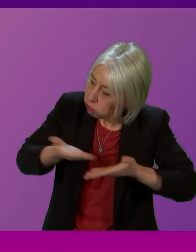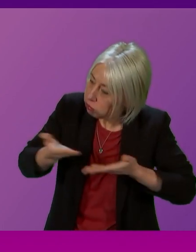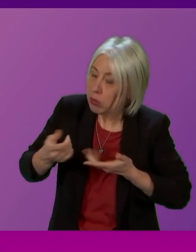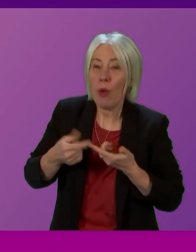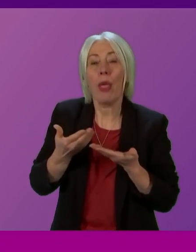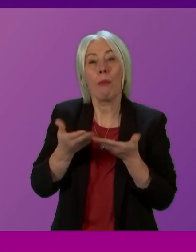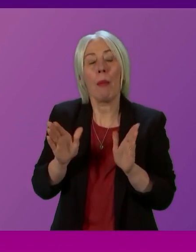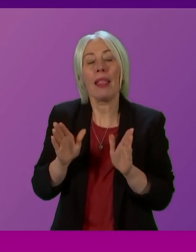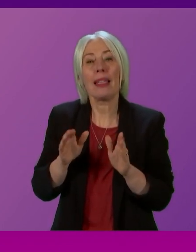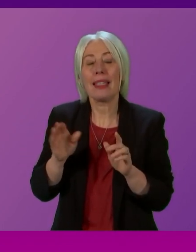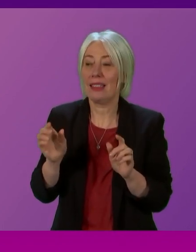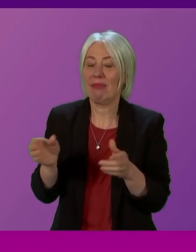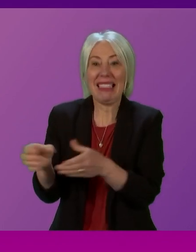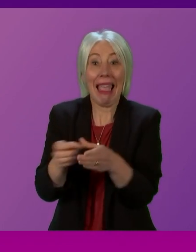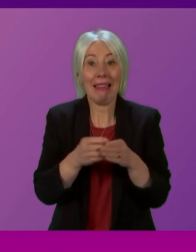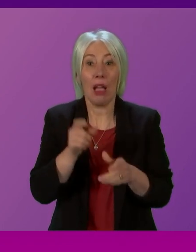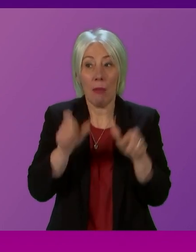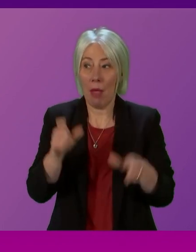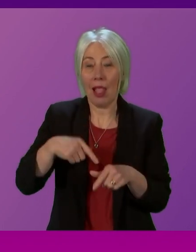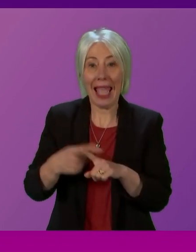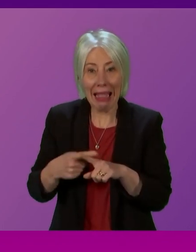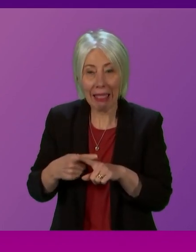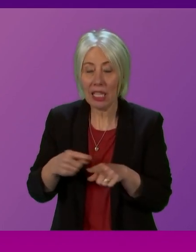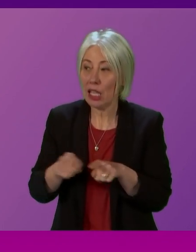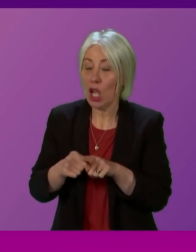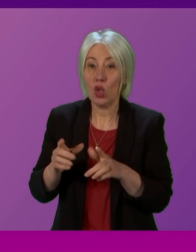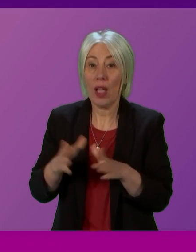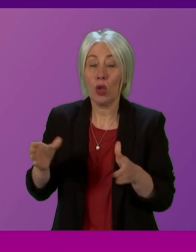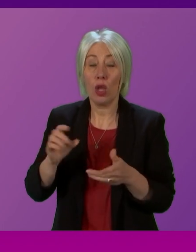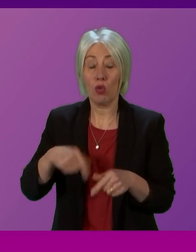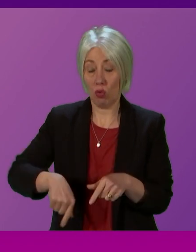sector workers in England and increased funding to the devolved Administrations.